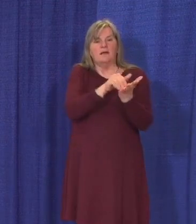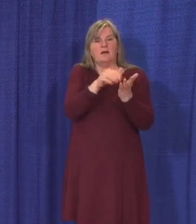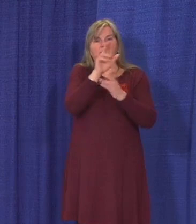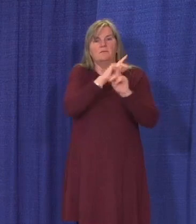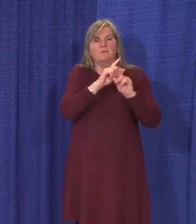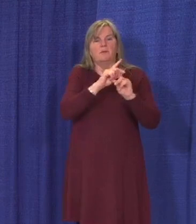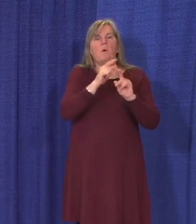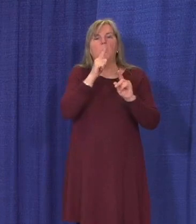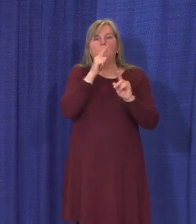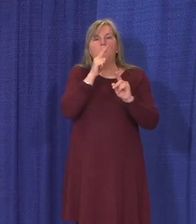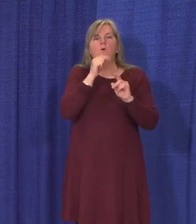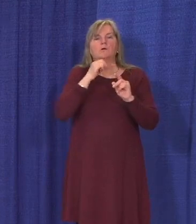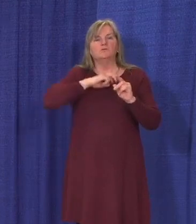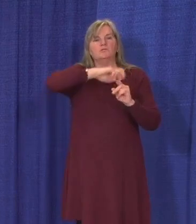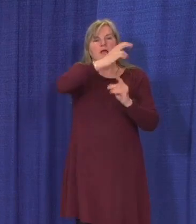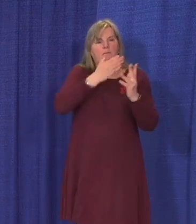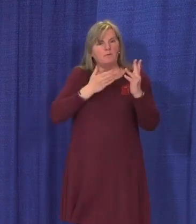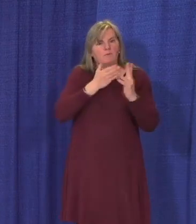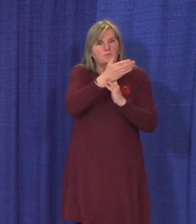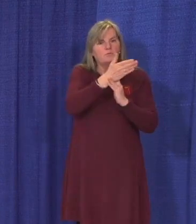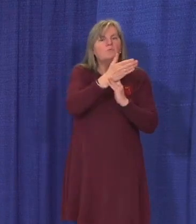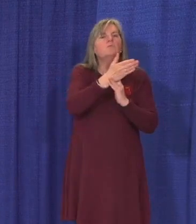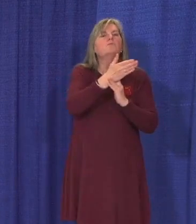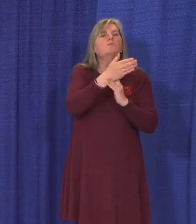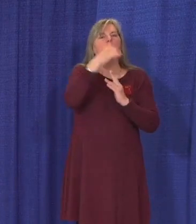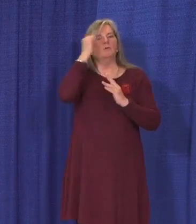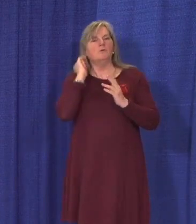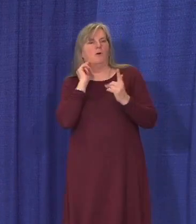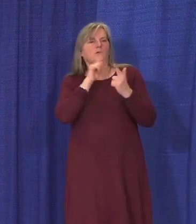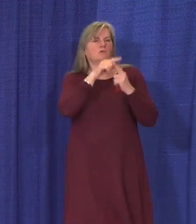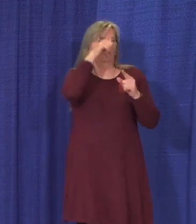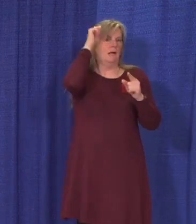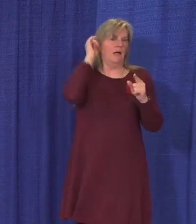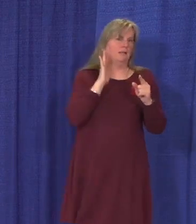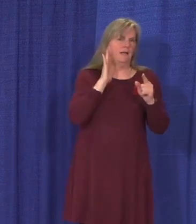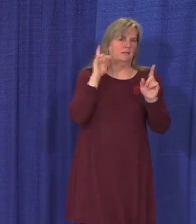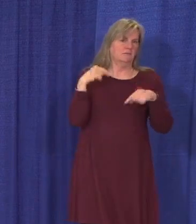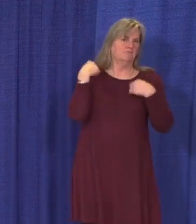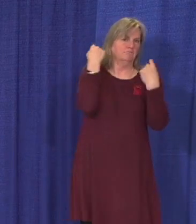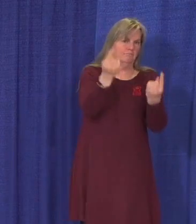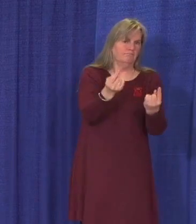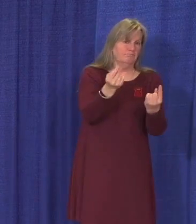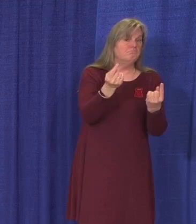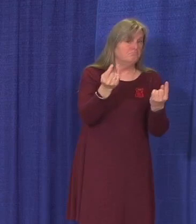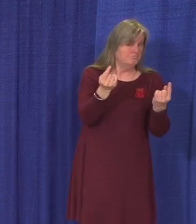of COVID-19. There has been no known cases of